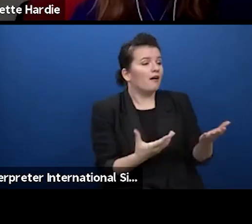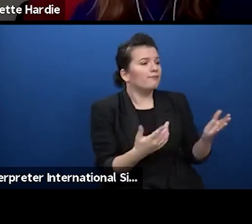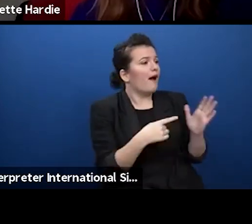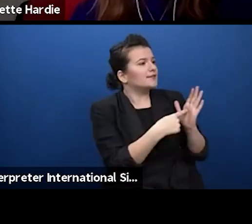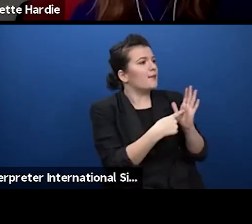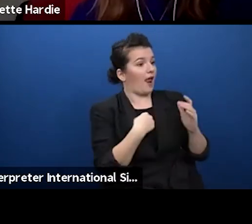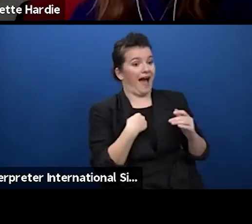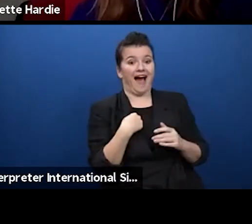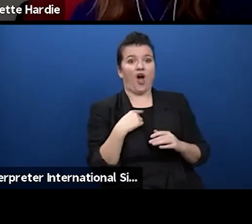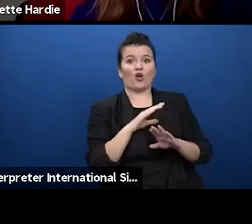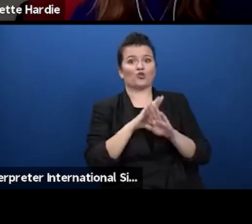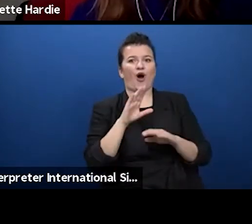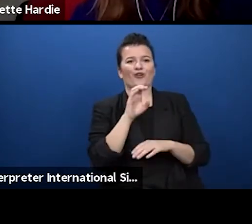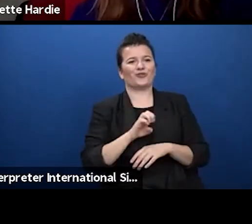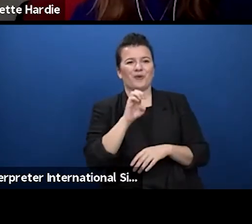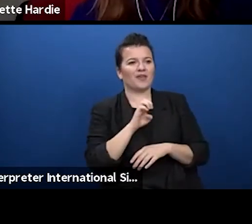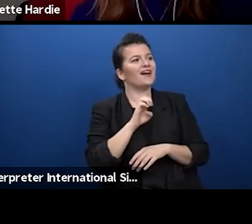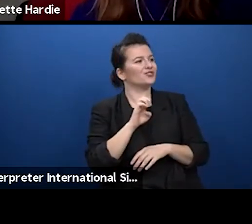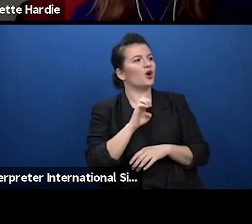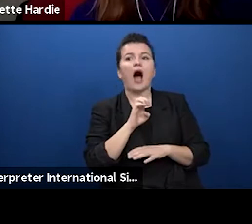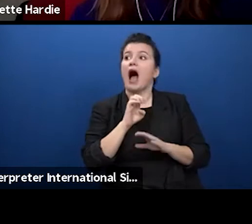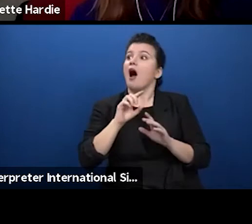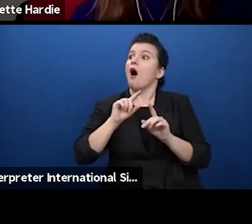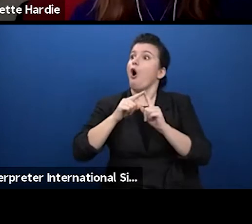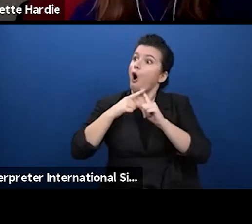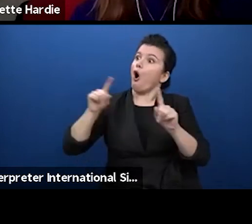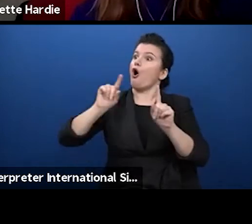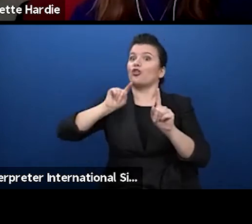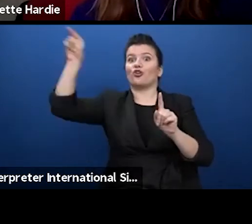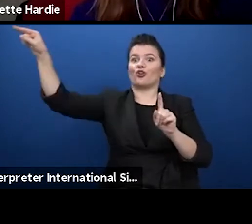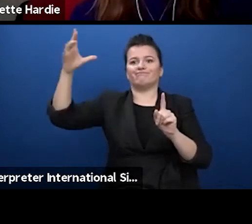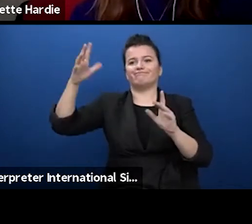I mean like we need a person from raciality, the diverse you know, we need you know so it's like